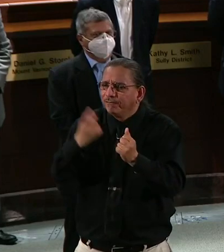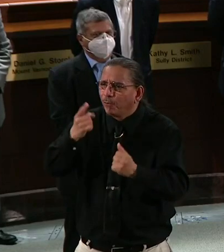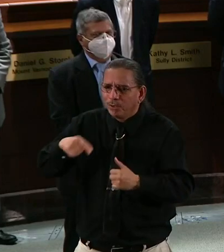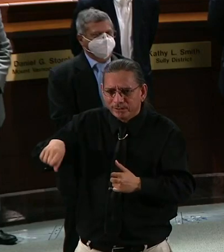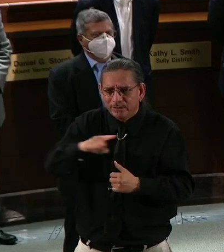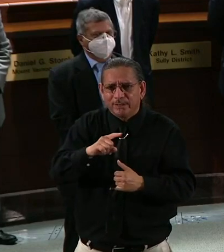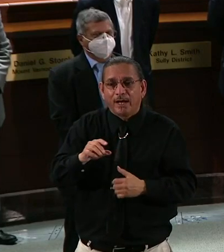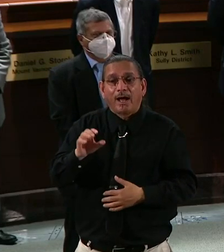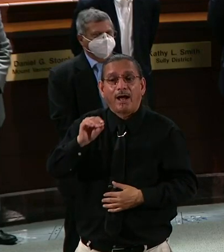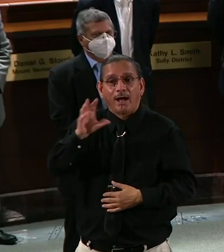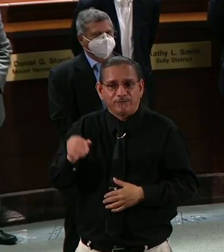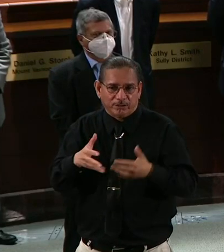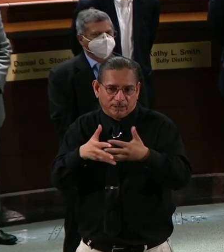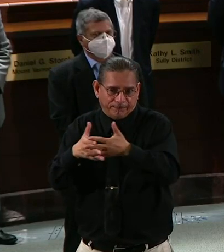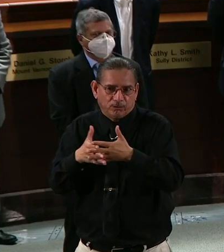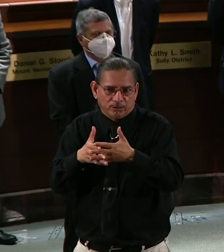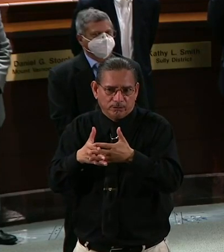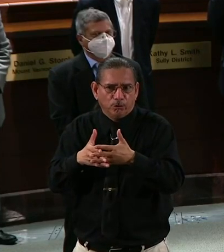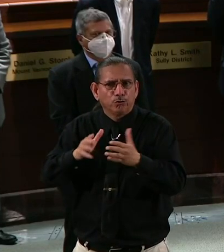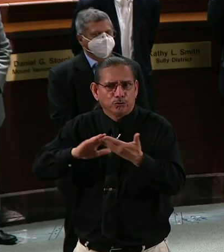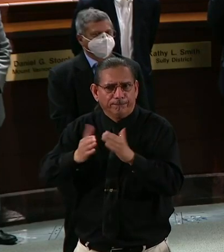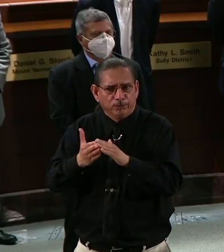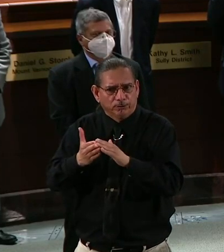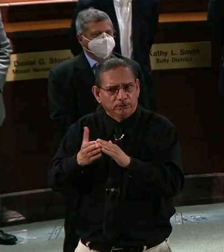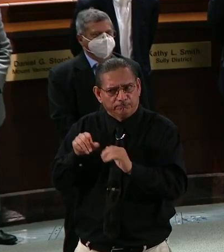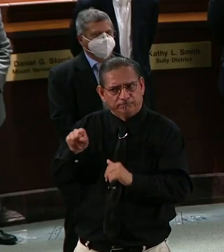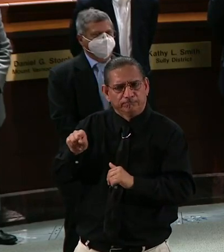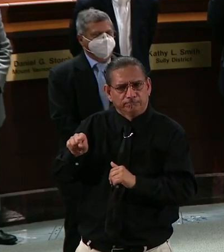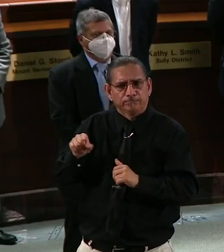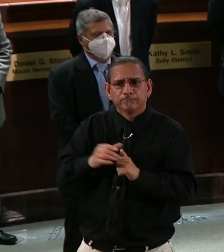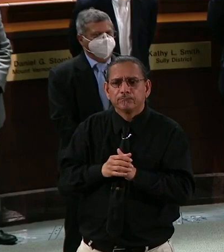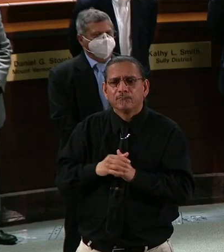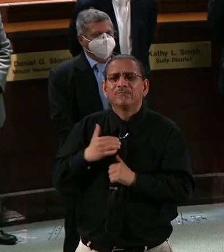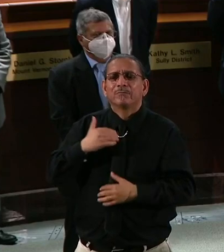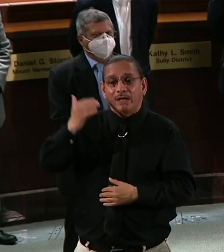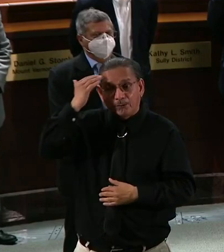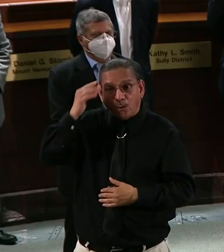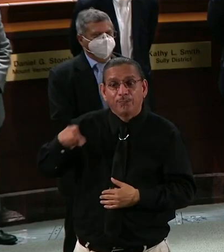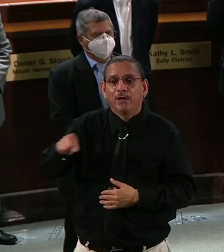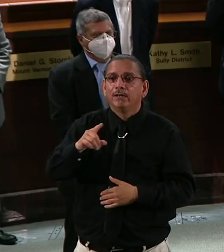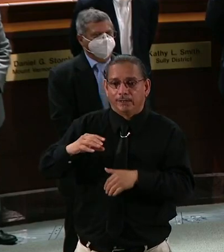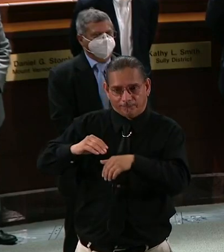MIDDLE MIDDLE YET AT A SET. ALLOWS ME THE MADE US BE THAT'S THE US IN THAT. THE MOST